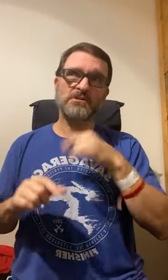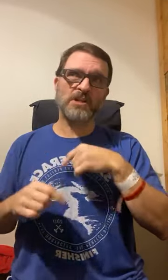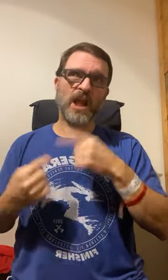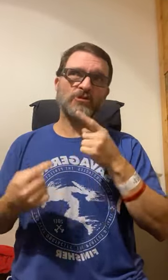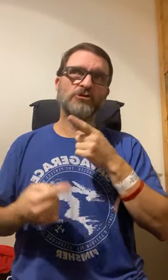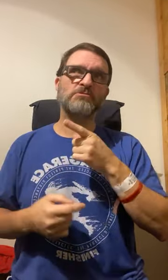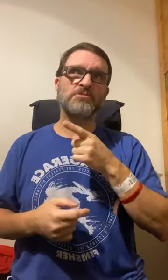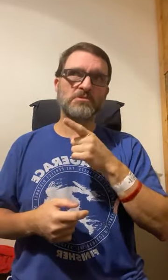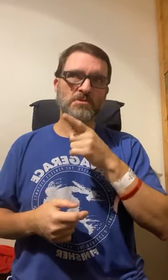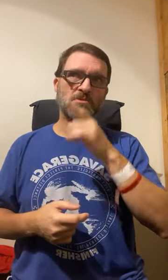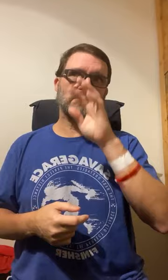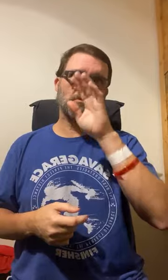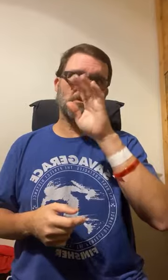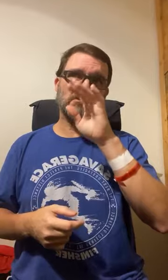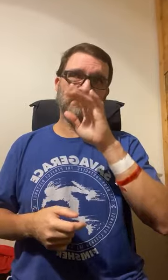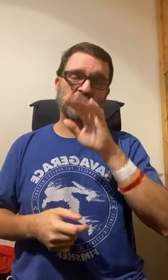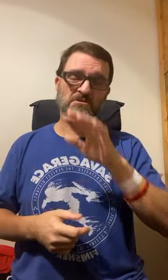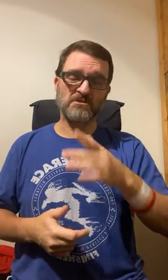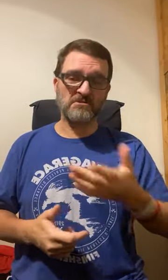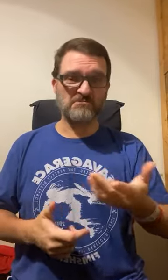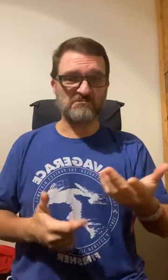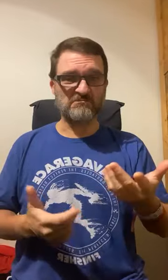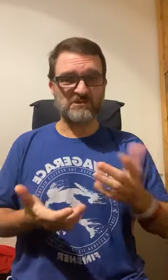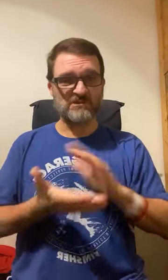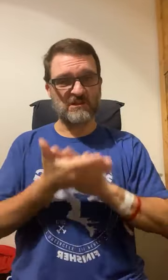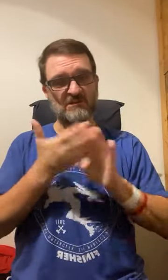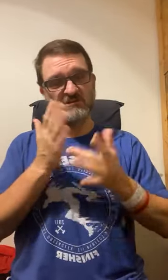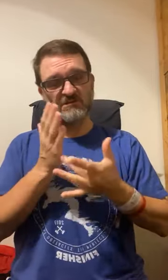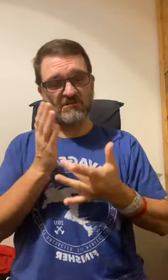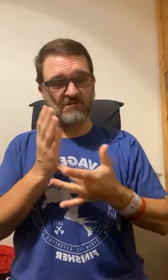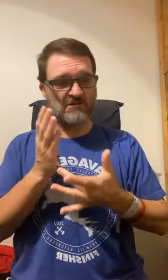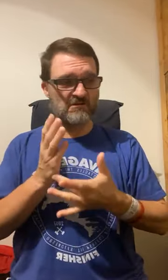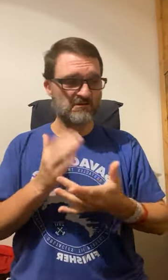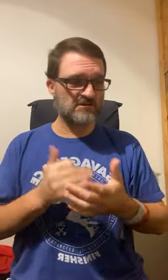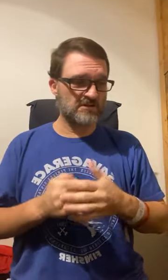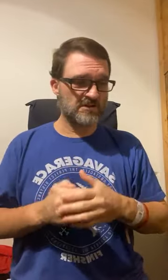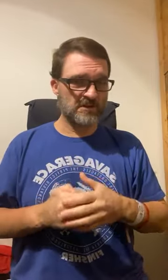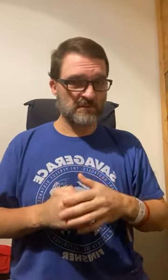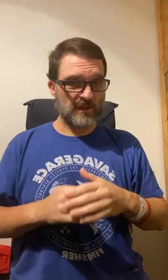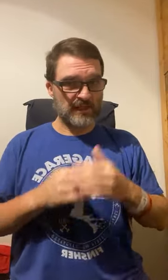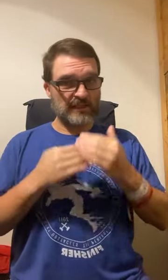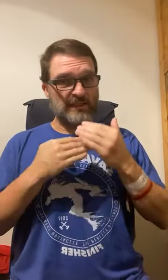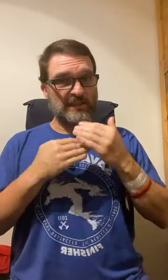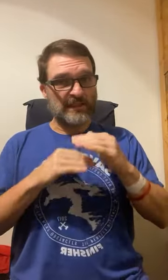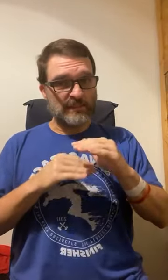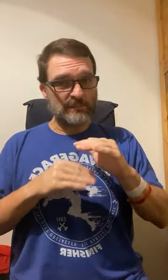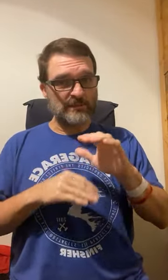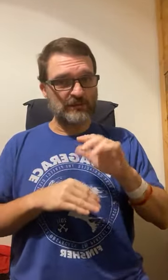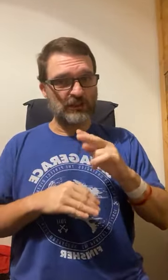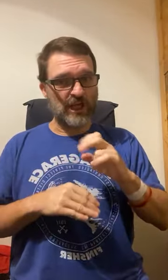It was a long detailed information and interesting. Nice technology with all that information.